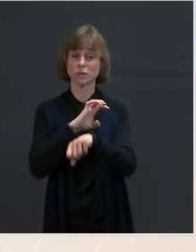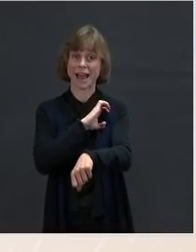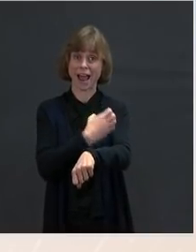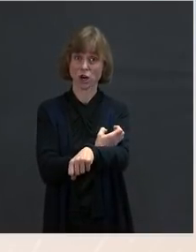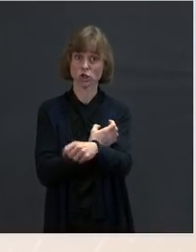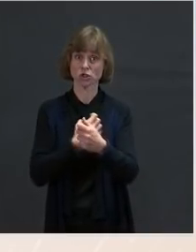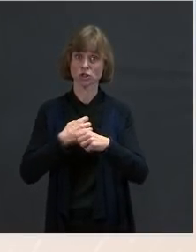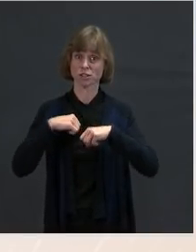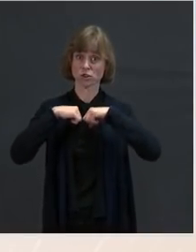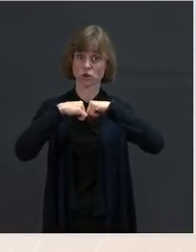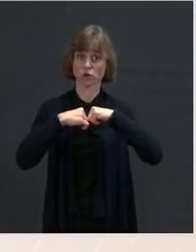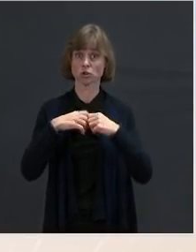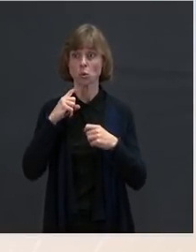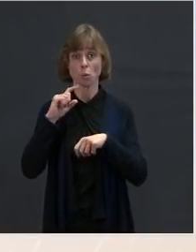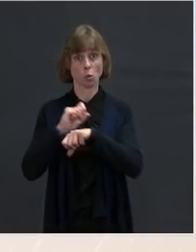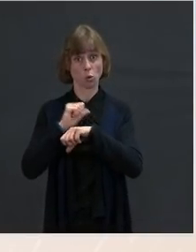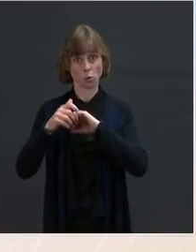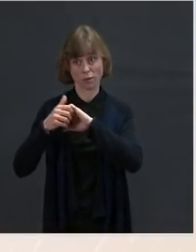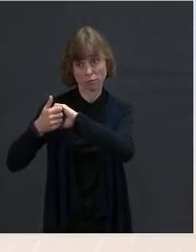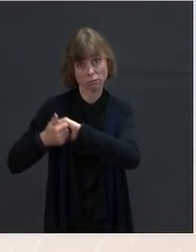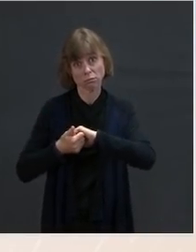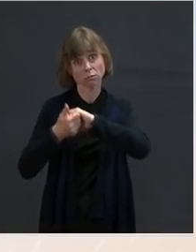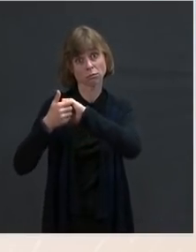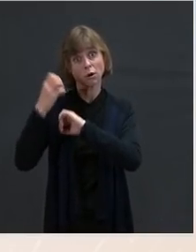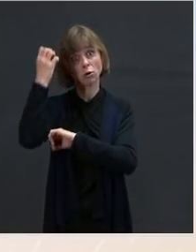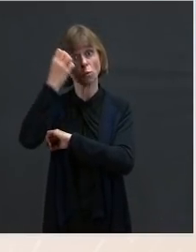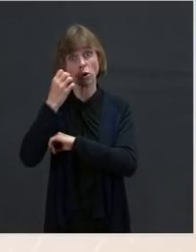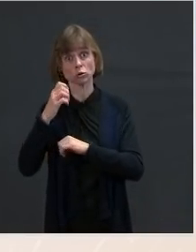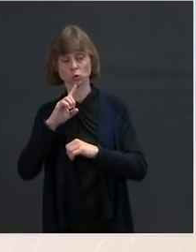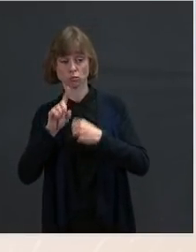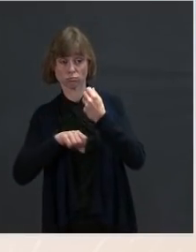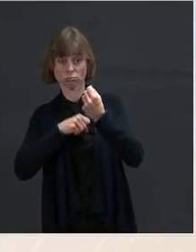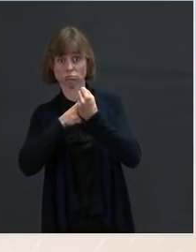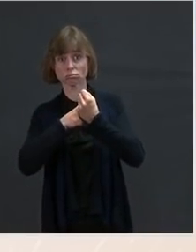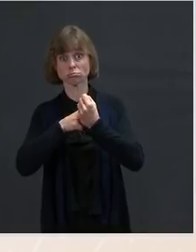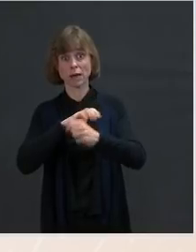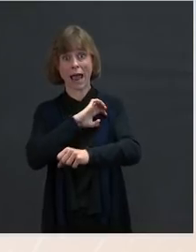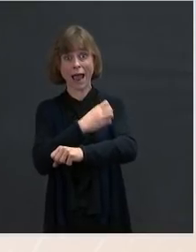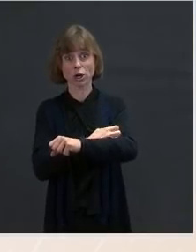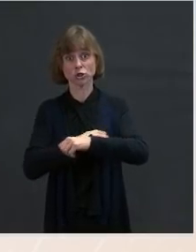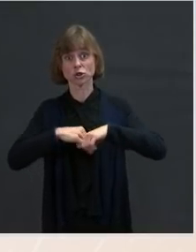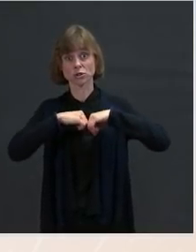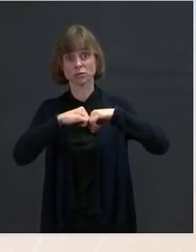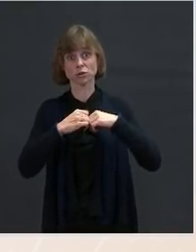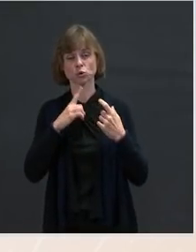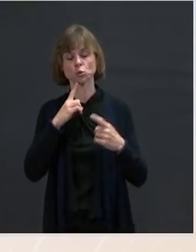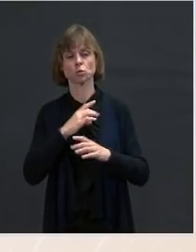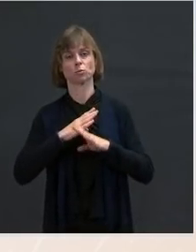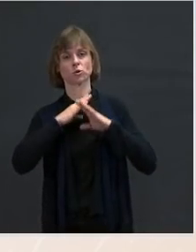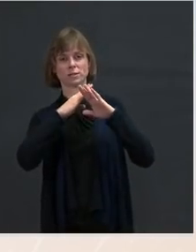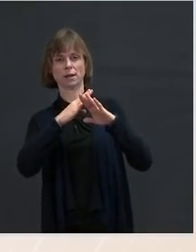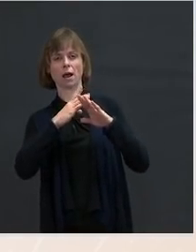to reinforce European energy security and to safeguard against the sort of predatory behavior we have warned against.